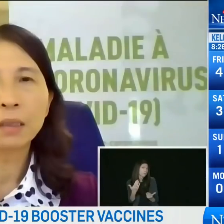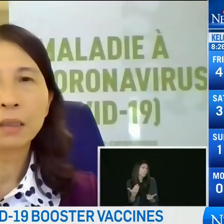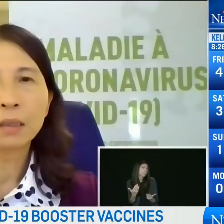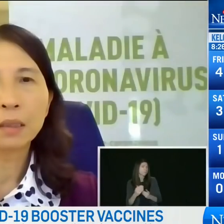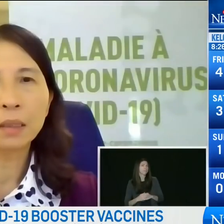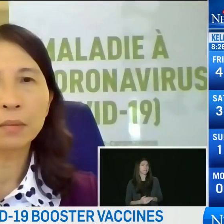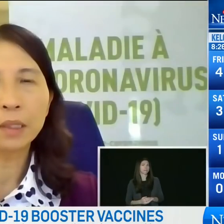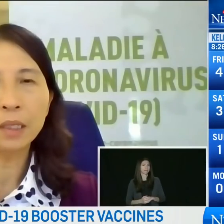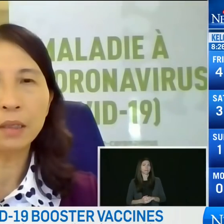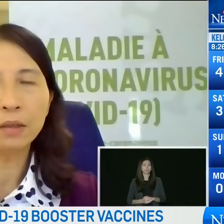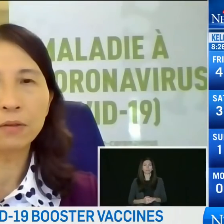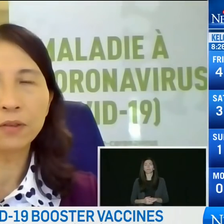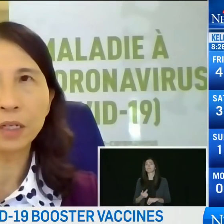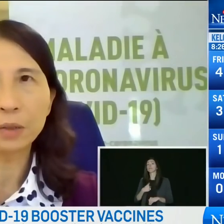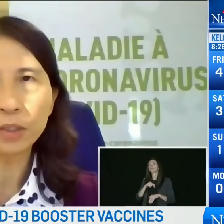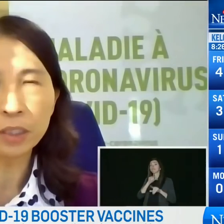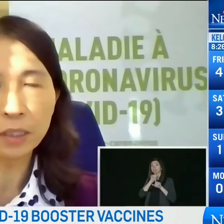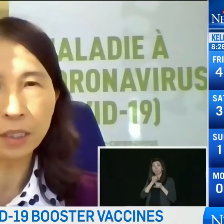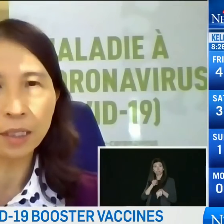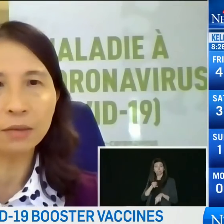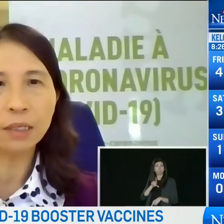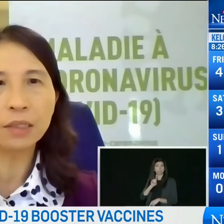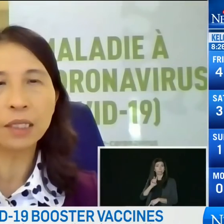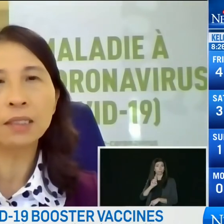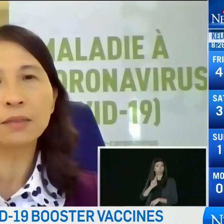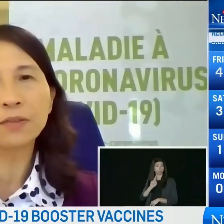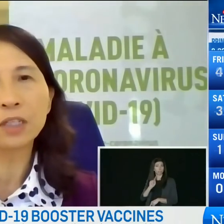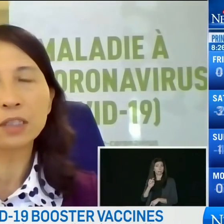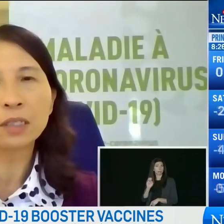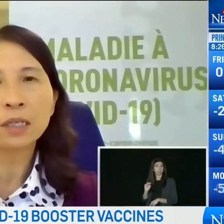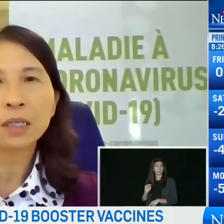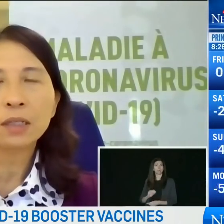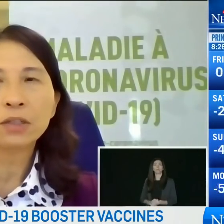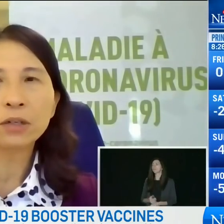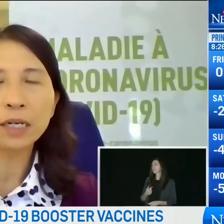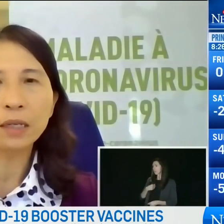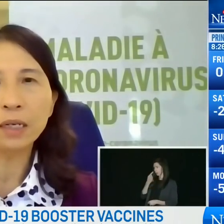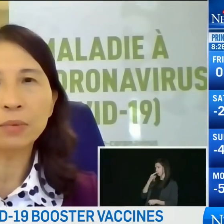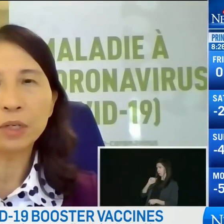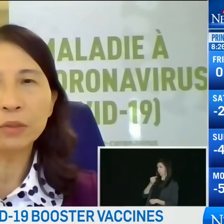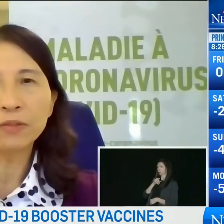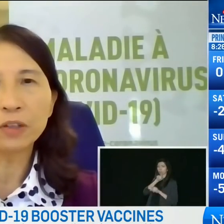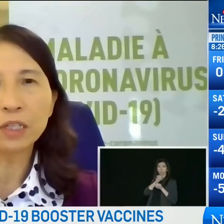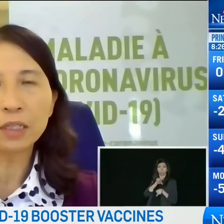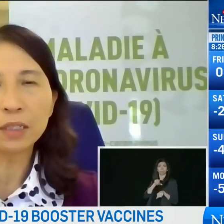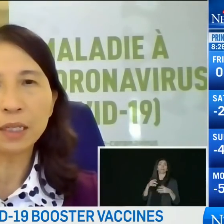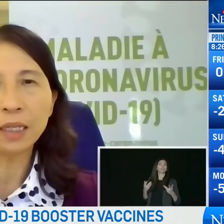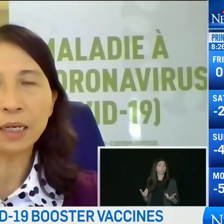RECOMMEND AND OPEN UP ELIGIBILITY TO EVERYONE AT THIS POINT IN TIME?